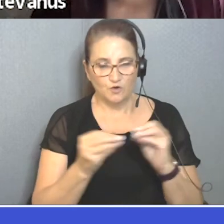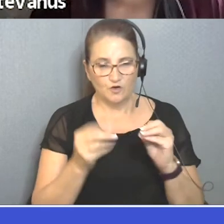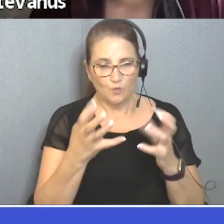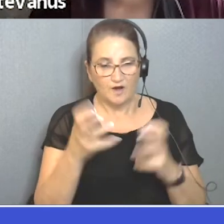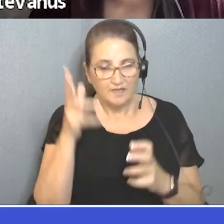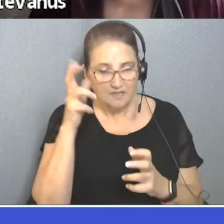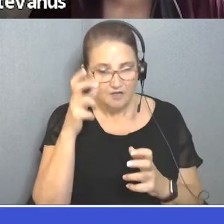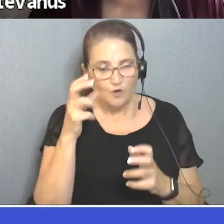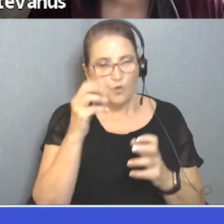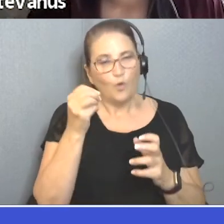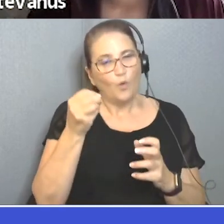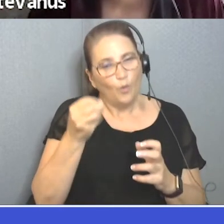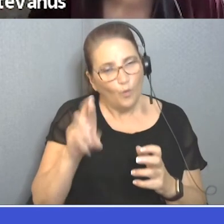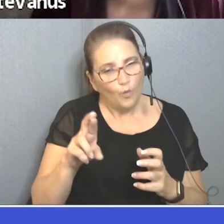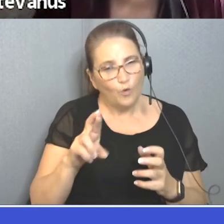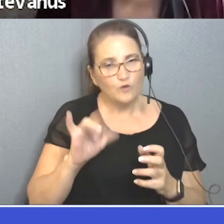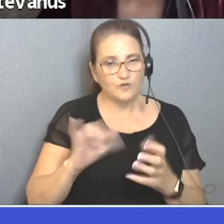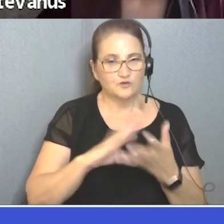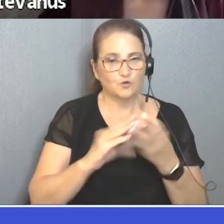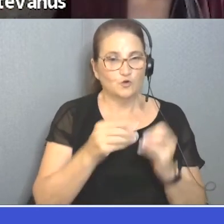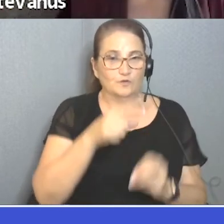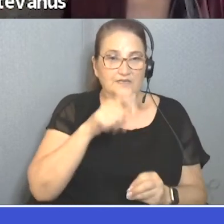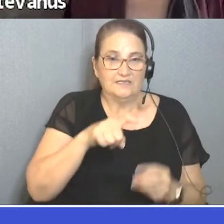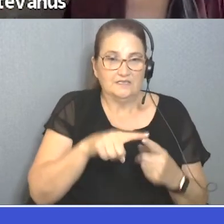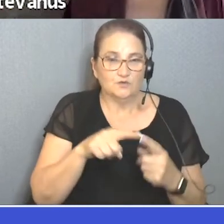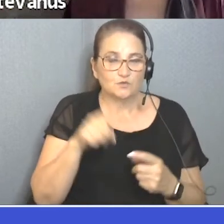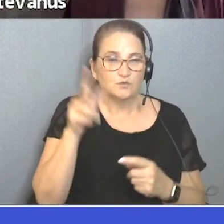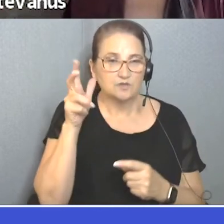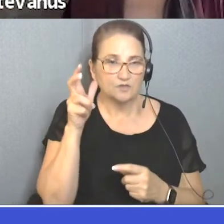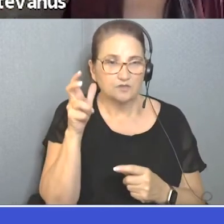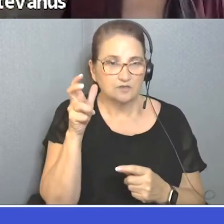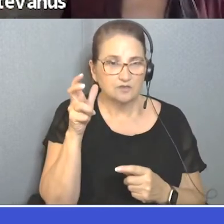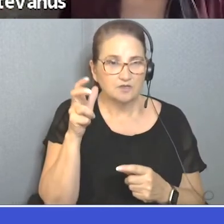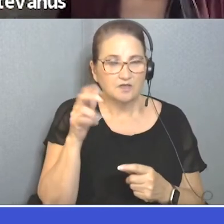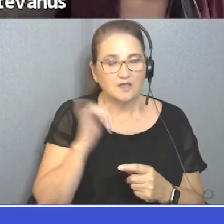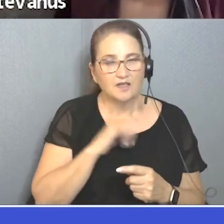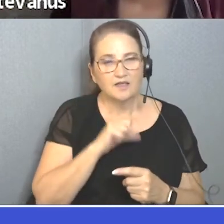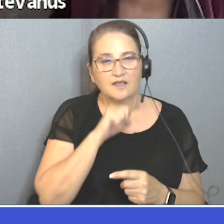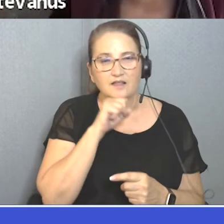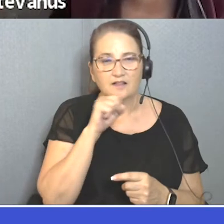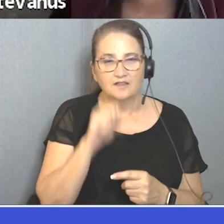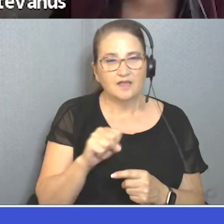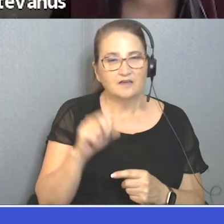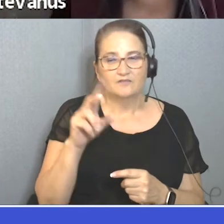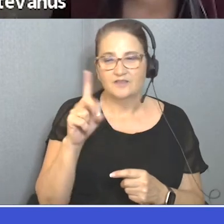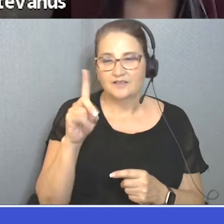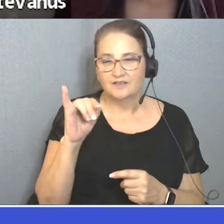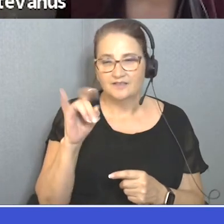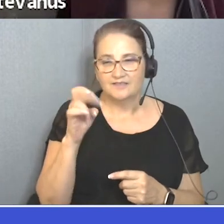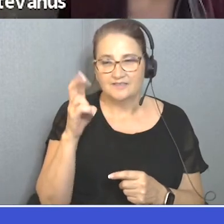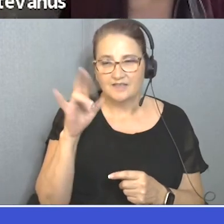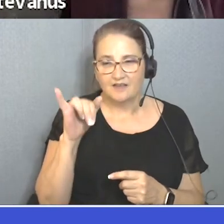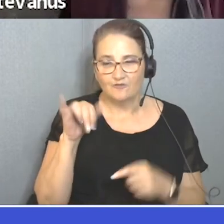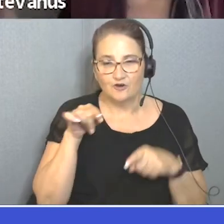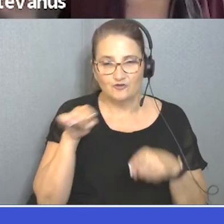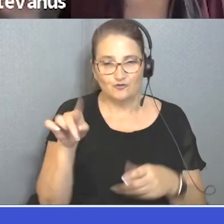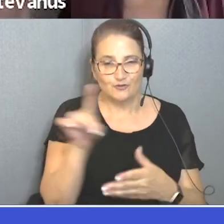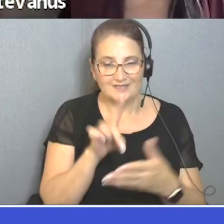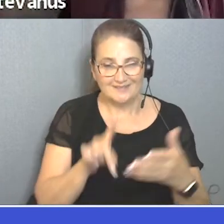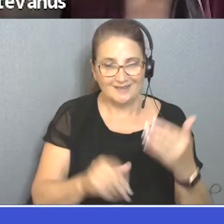story that you feel like you need to listen to. And I love discovery and the design process,